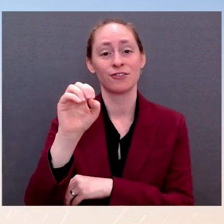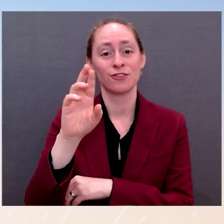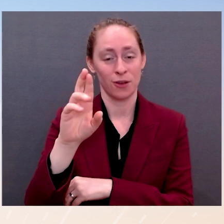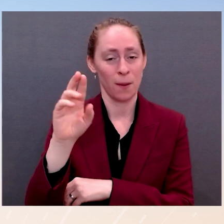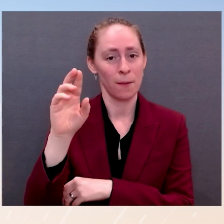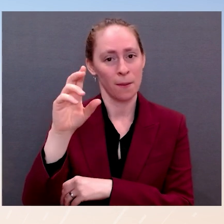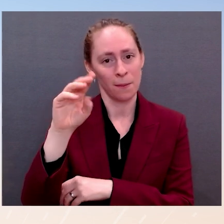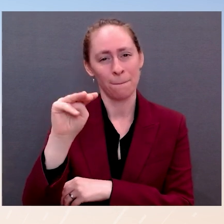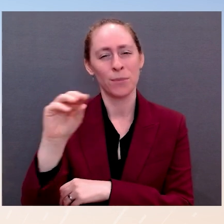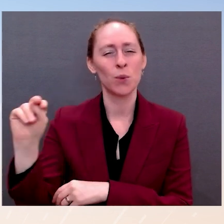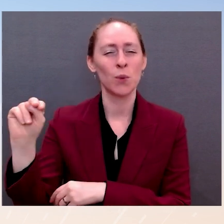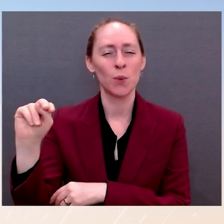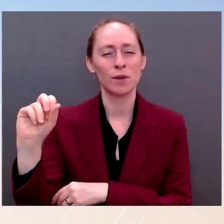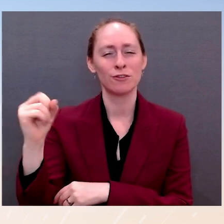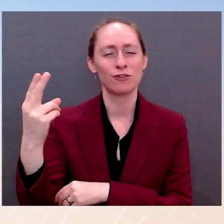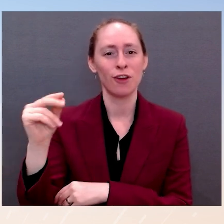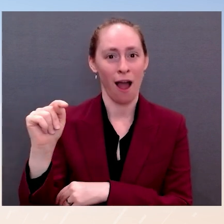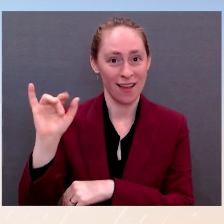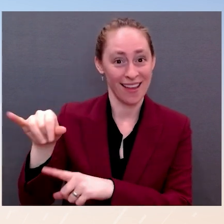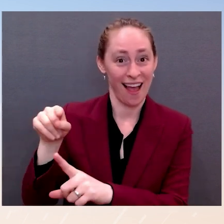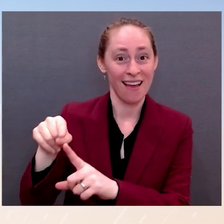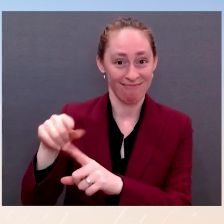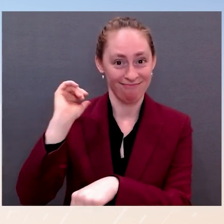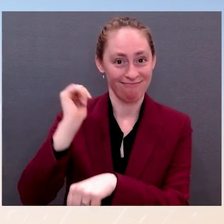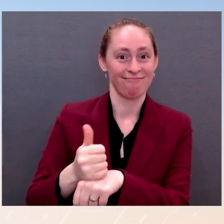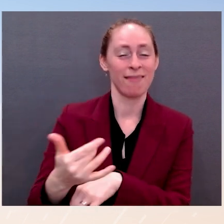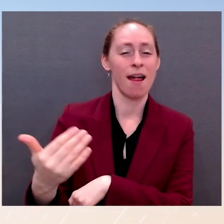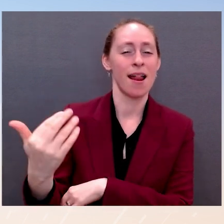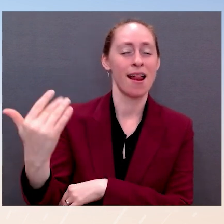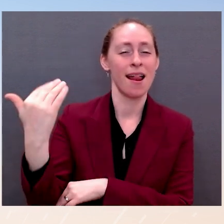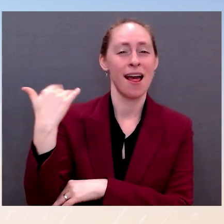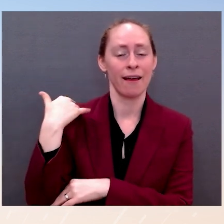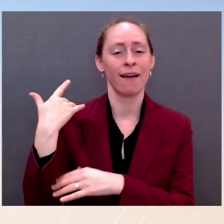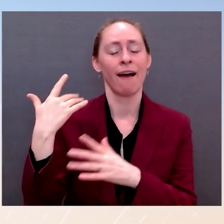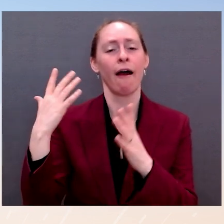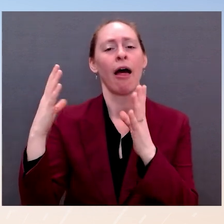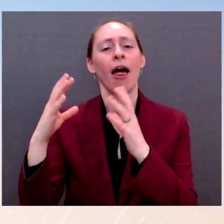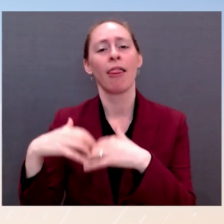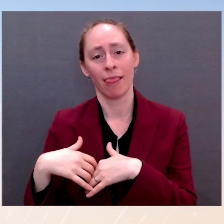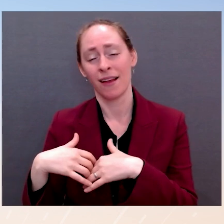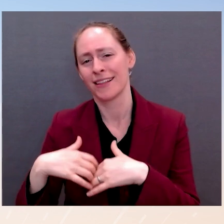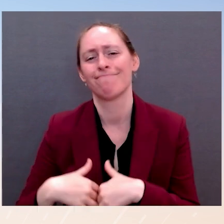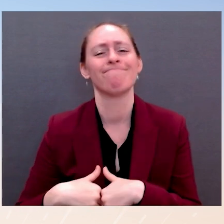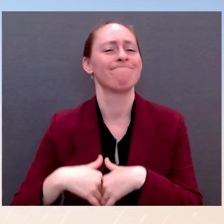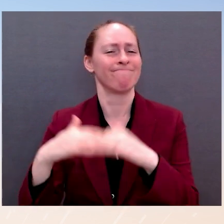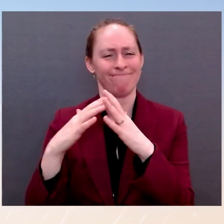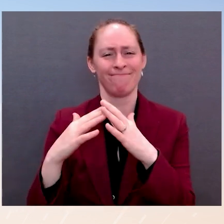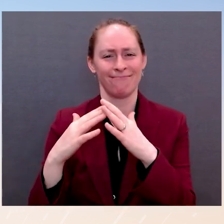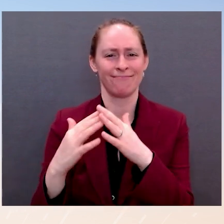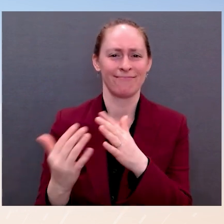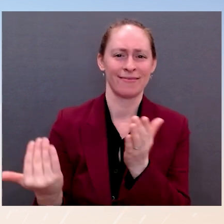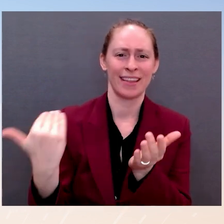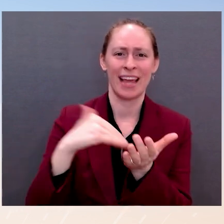approach to tackling cancer, we know our work is far from over. That's why we're so proud to reignite the Cancer Moonshot.